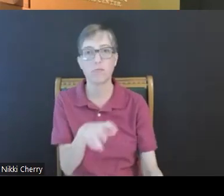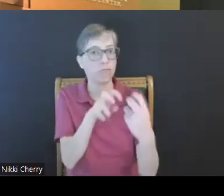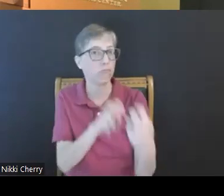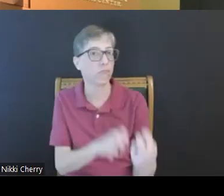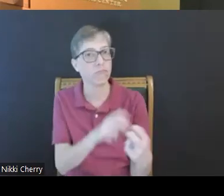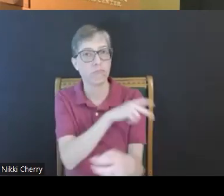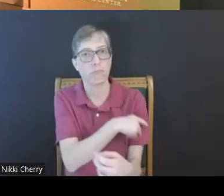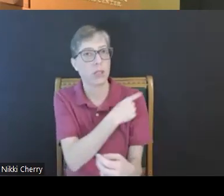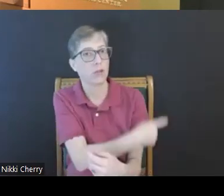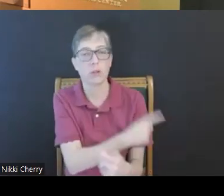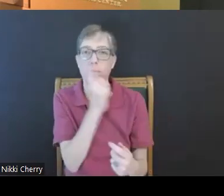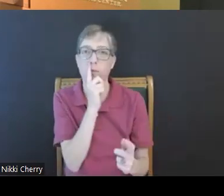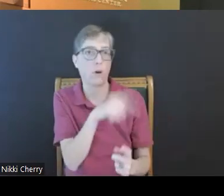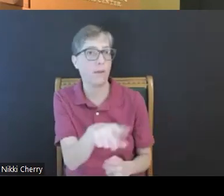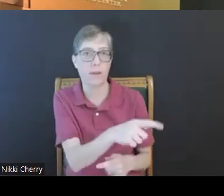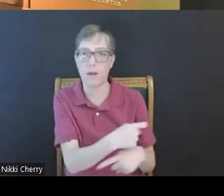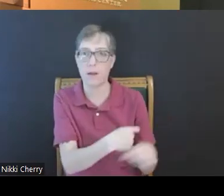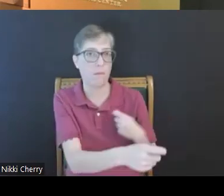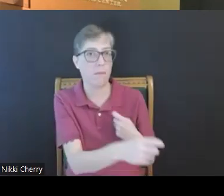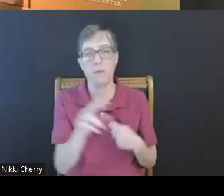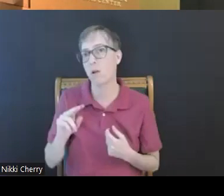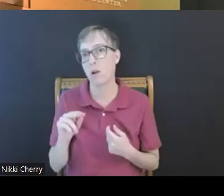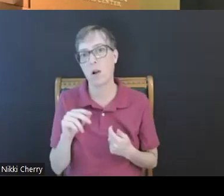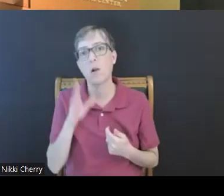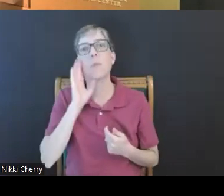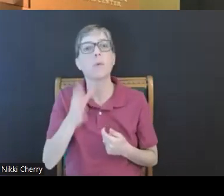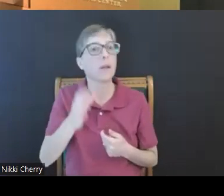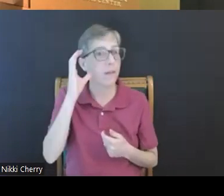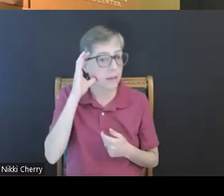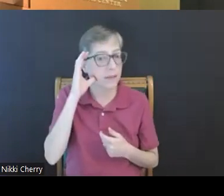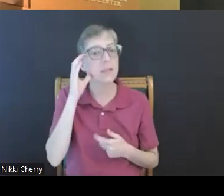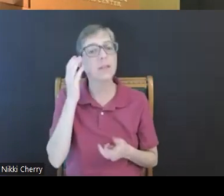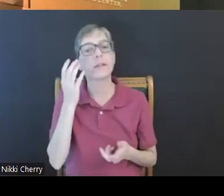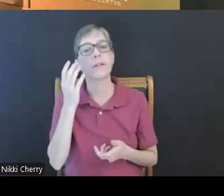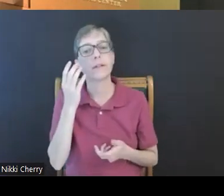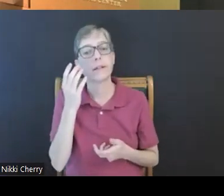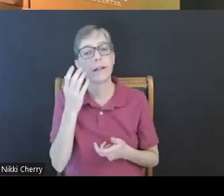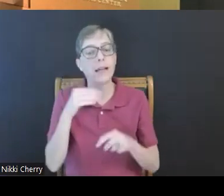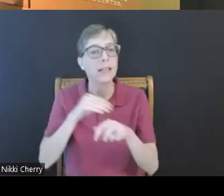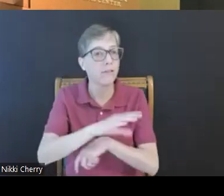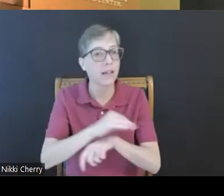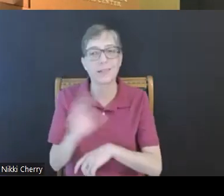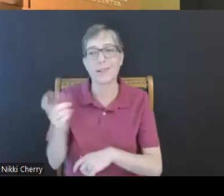to give them advice on what to do with the patient okay this is my it's timing me out uh but that's